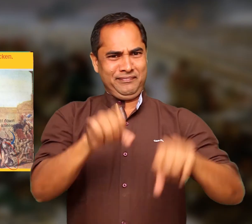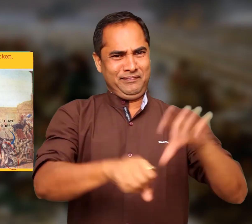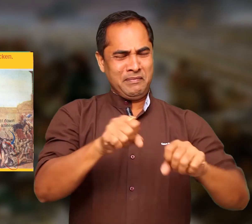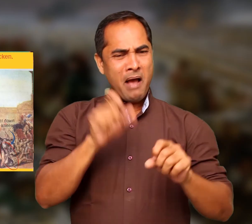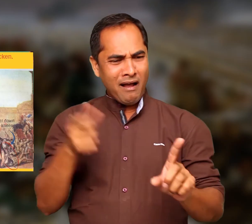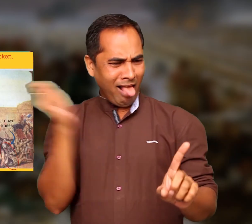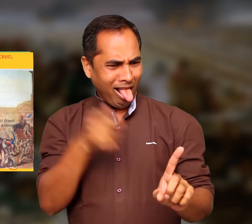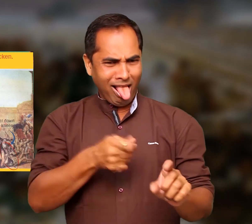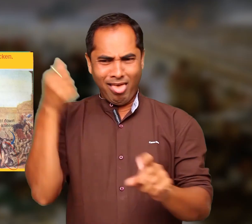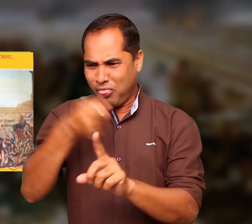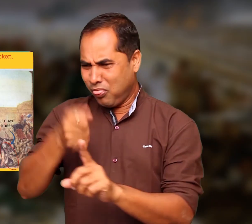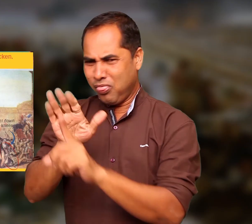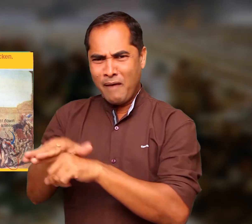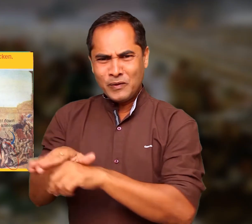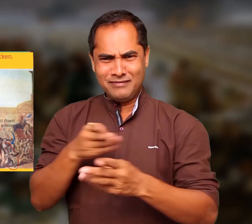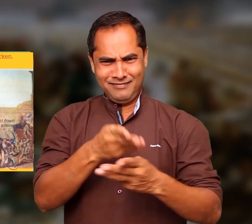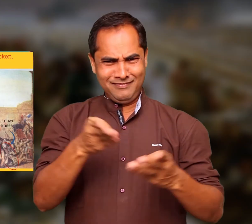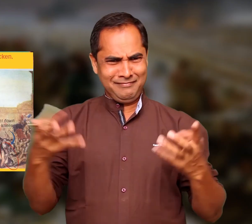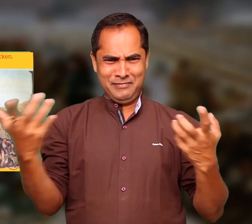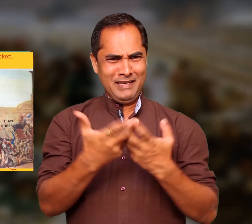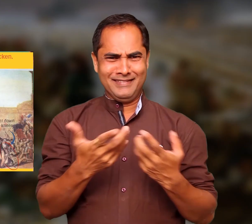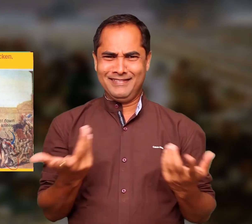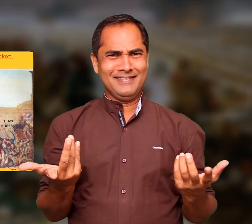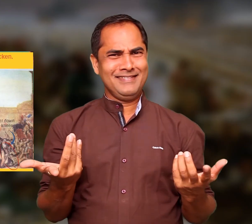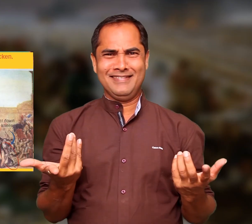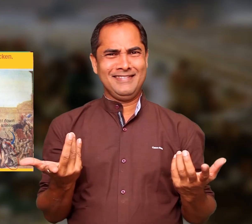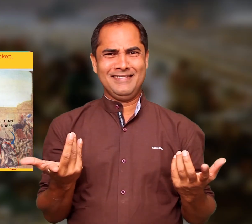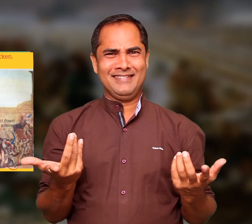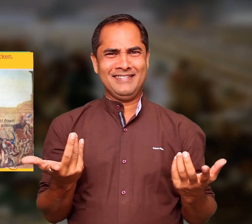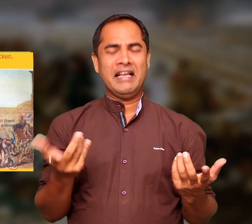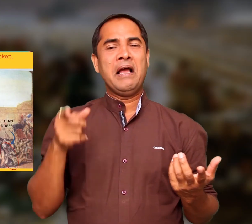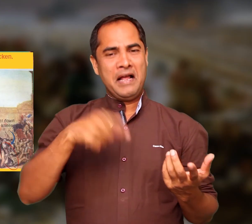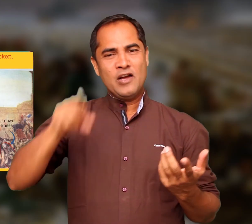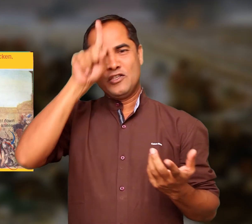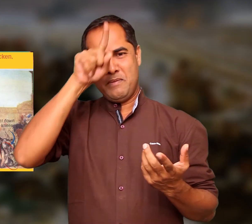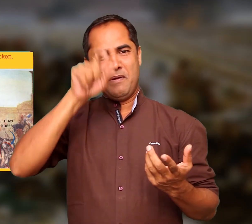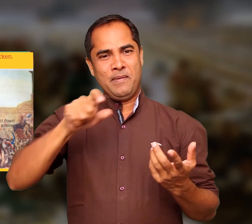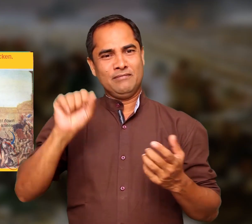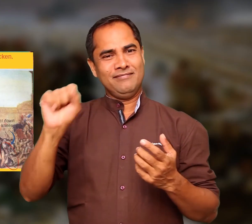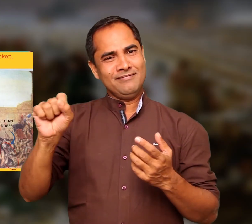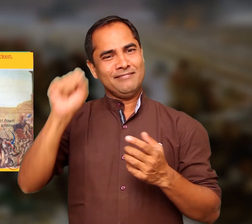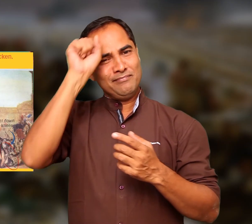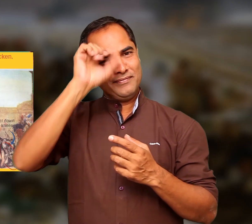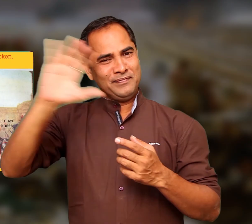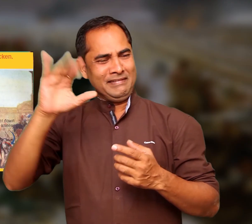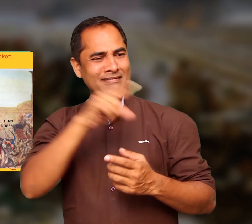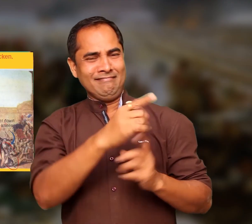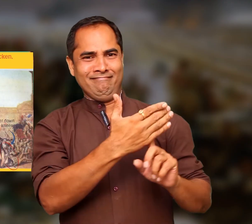oppressors. For German people, the true meaning of freedom was totally different,